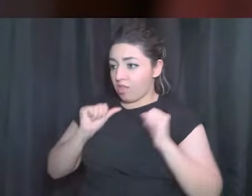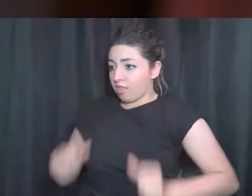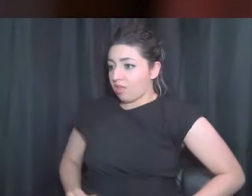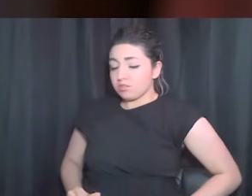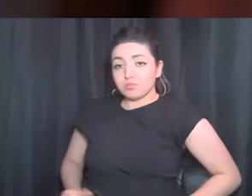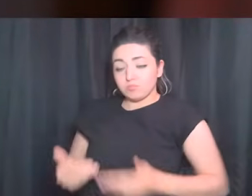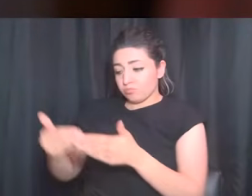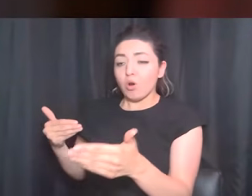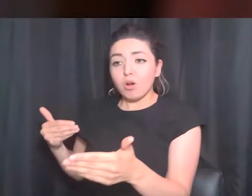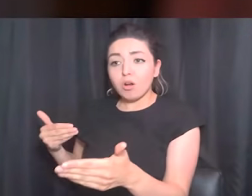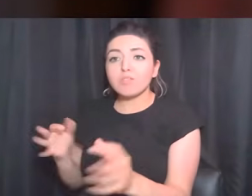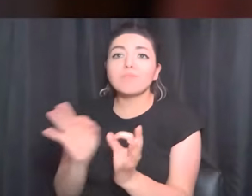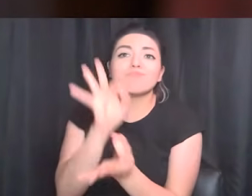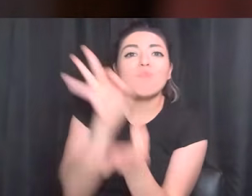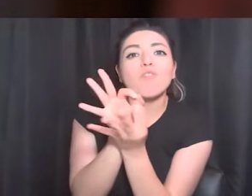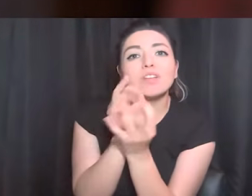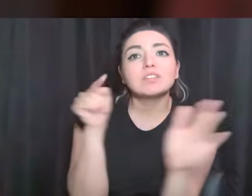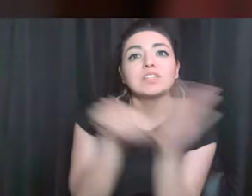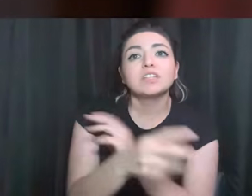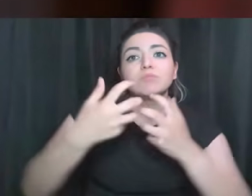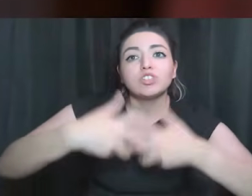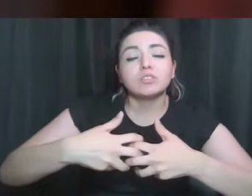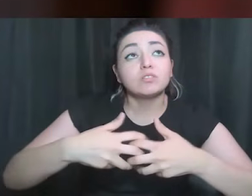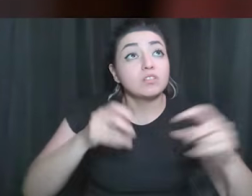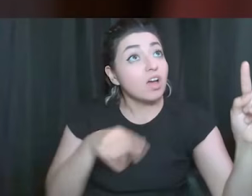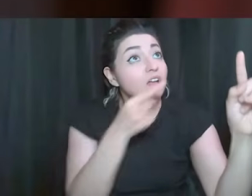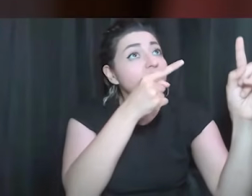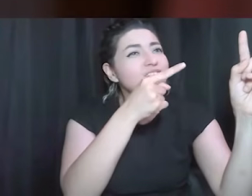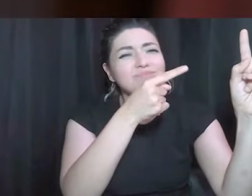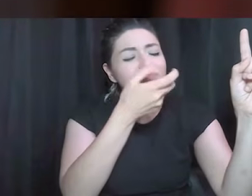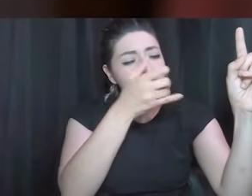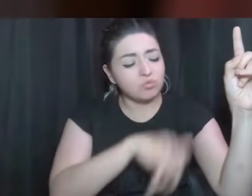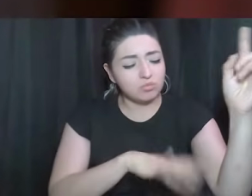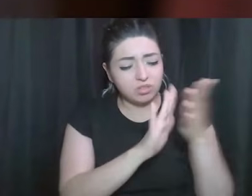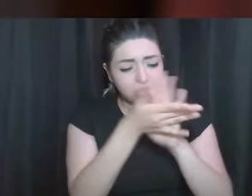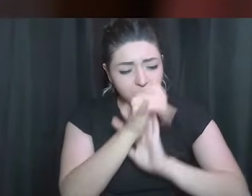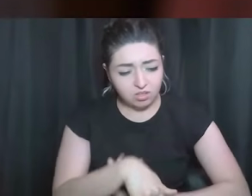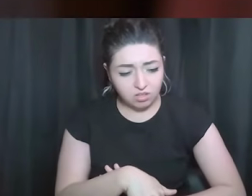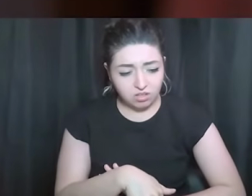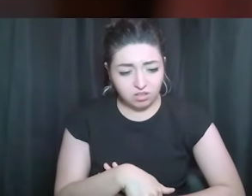The perfect killing machine. I know I don't want to be that.